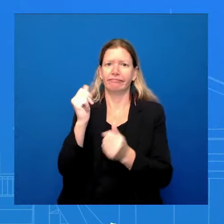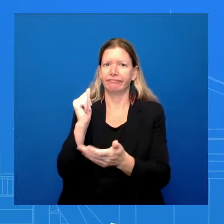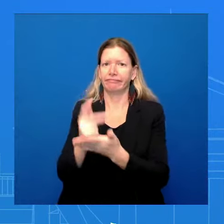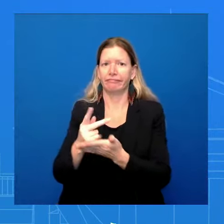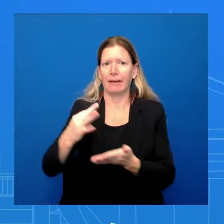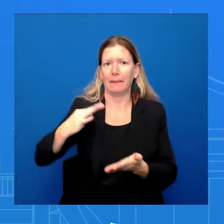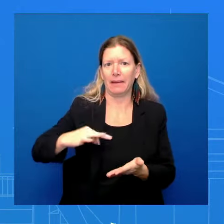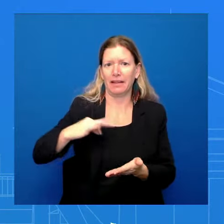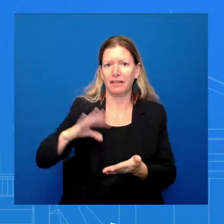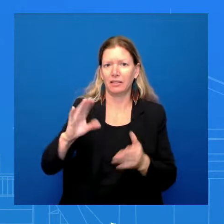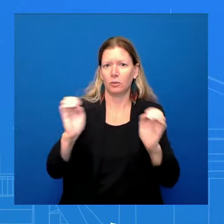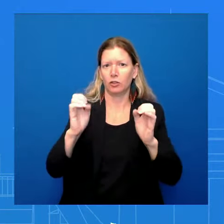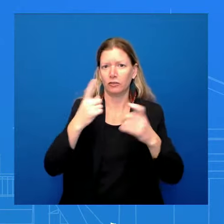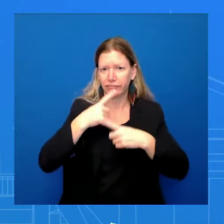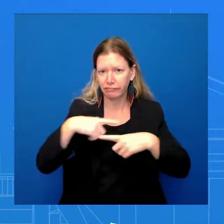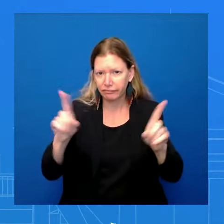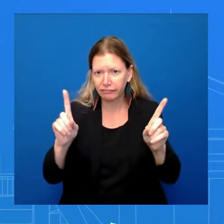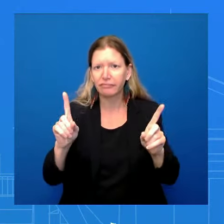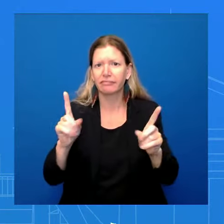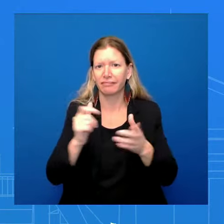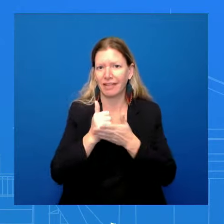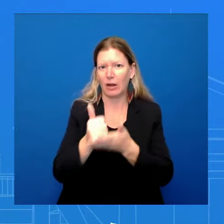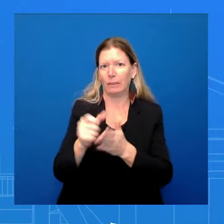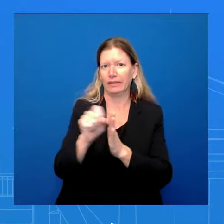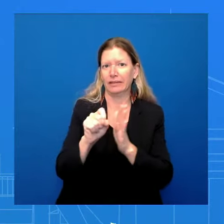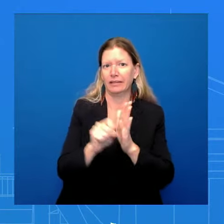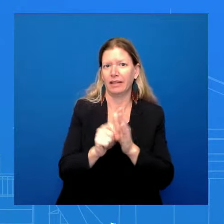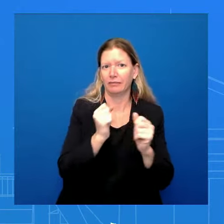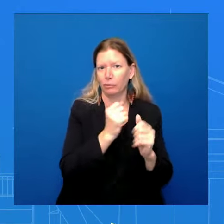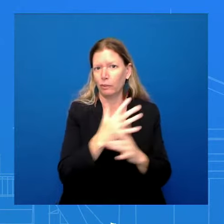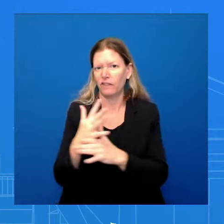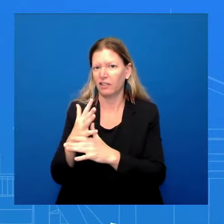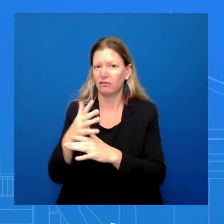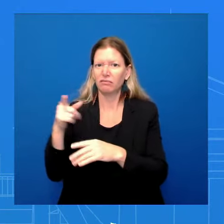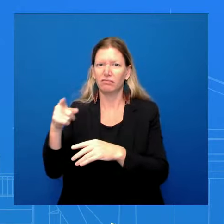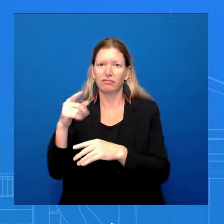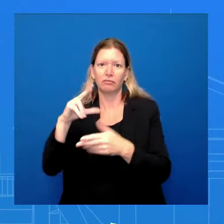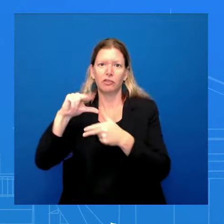Additionally, FEMA Administrator Criswell has been in contact with governors from New Hampshire,